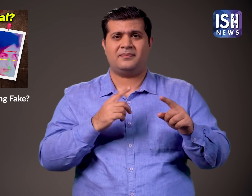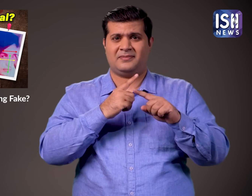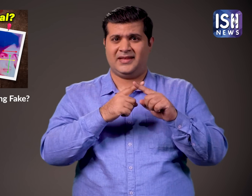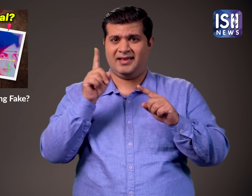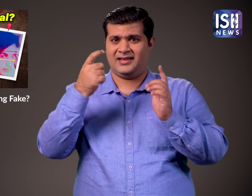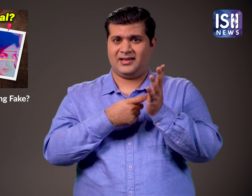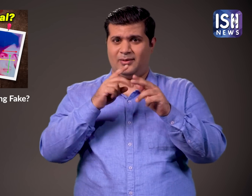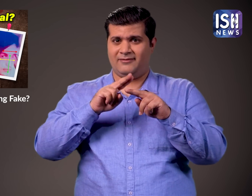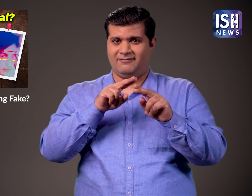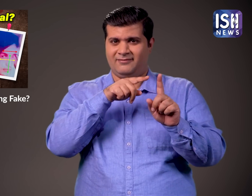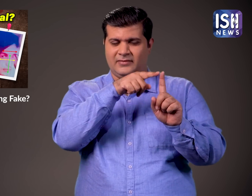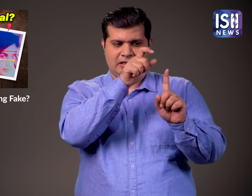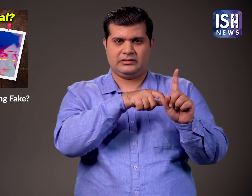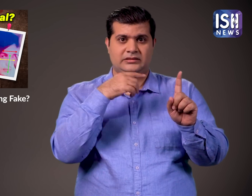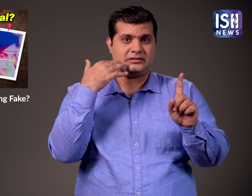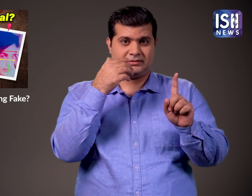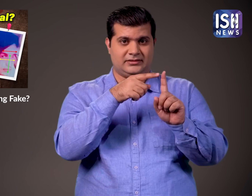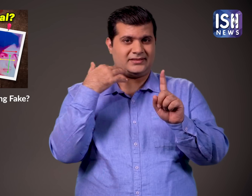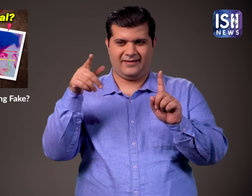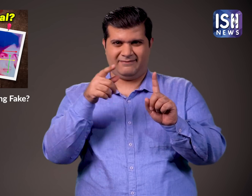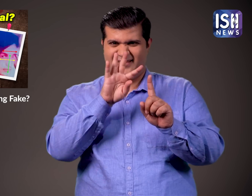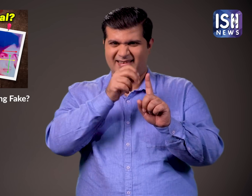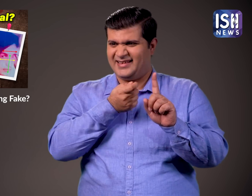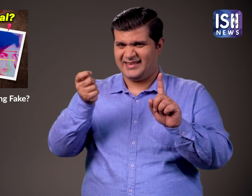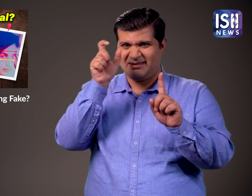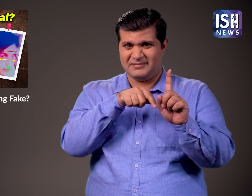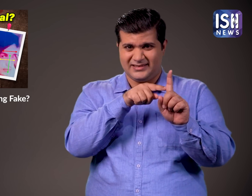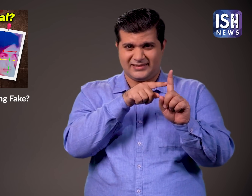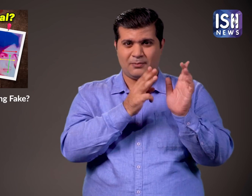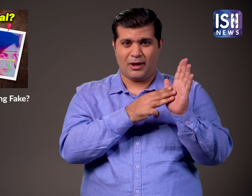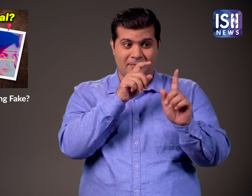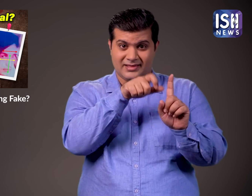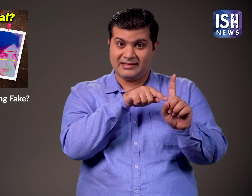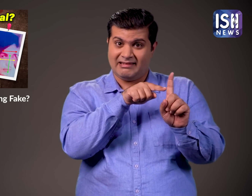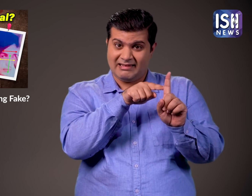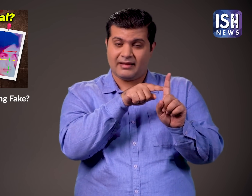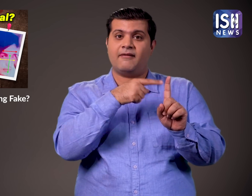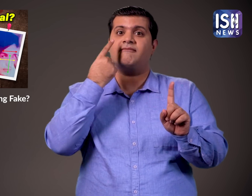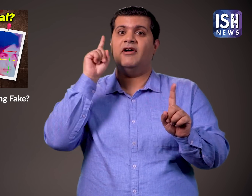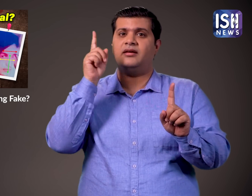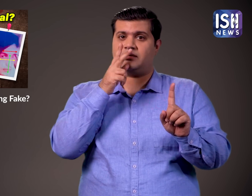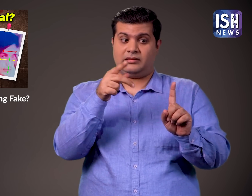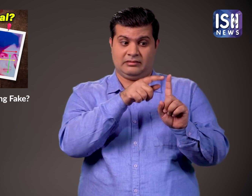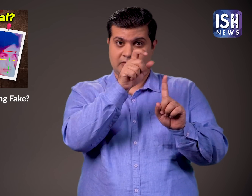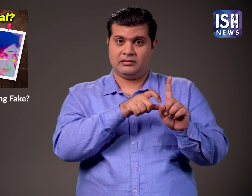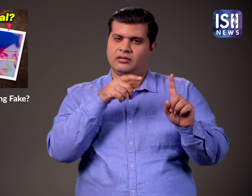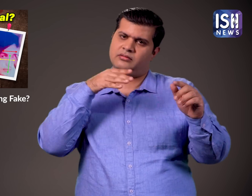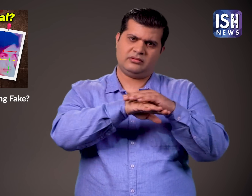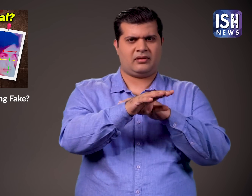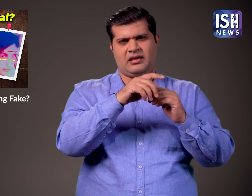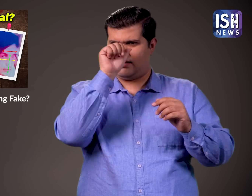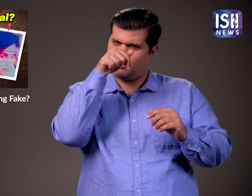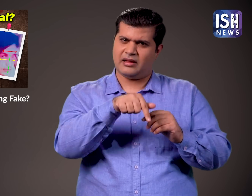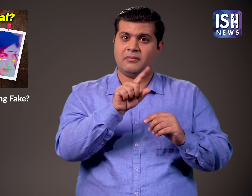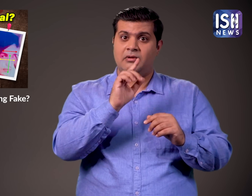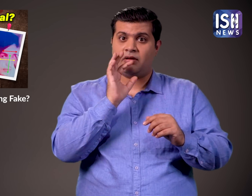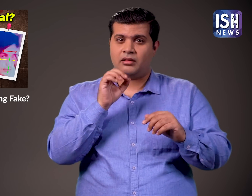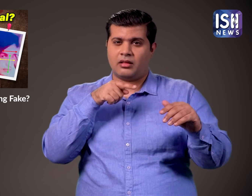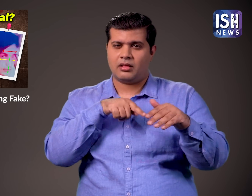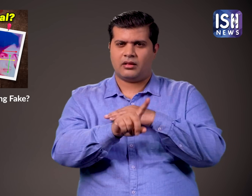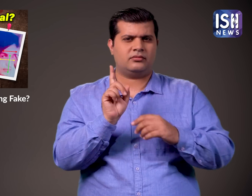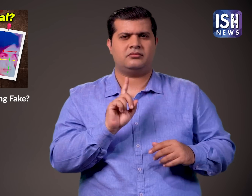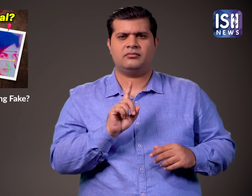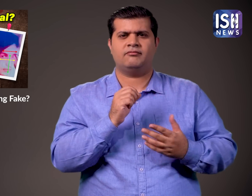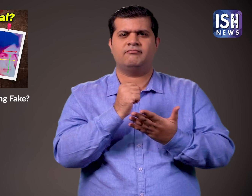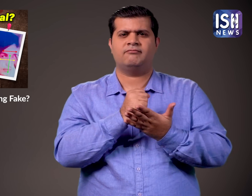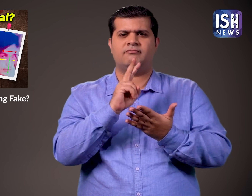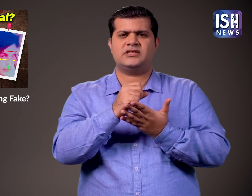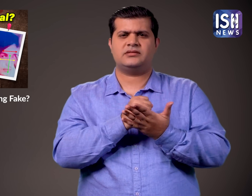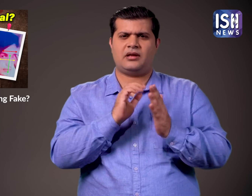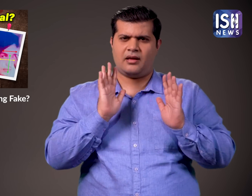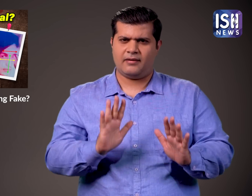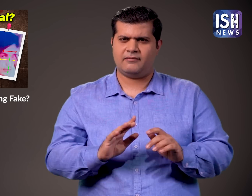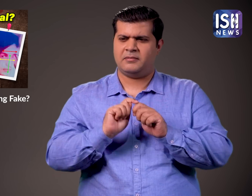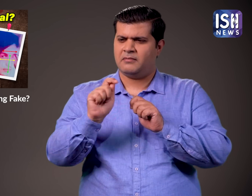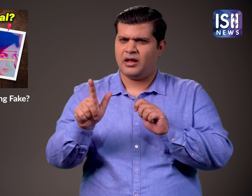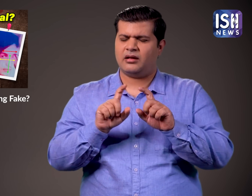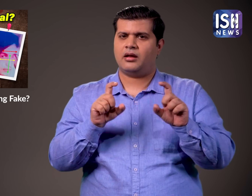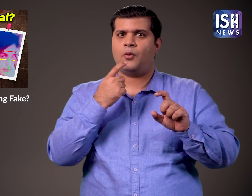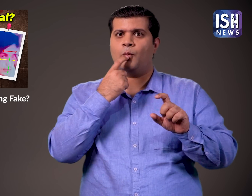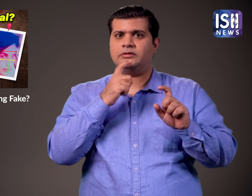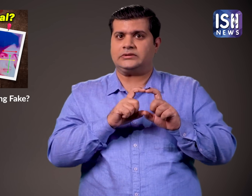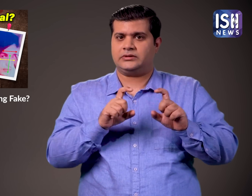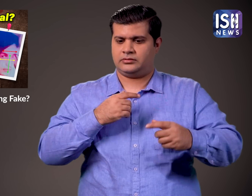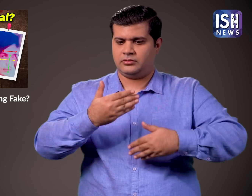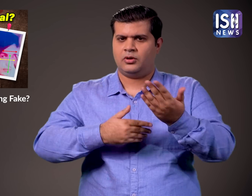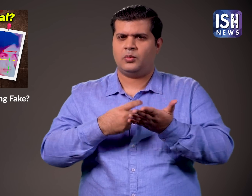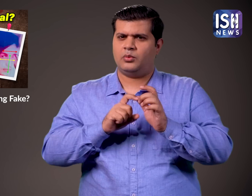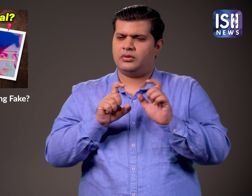Fakir also said that his son Shehzad did enter India but with proper documents and not illegally.